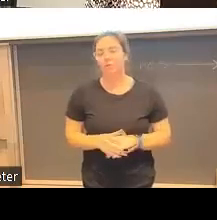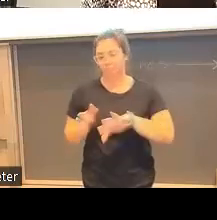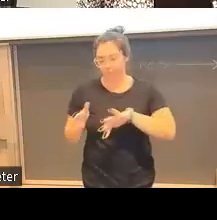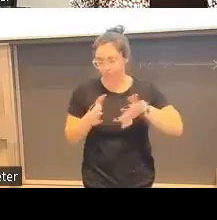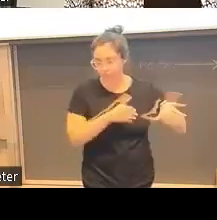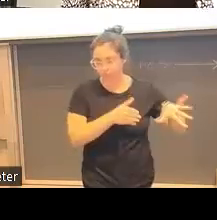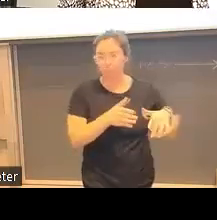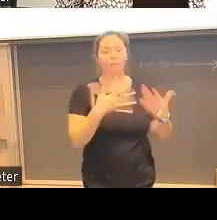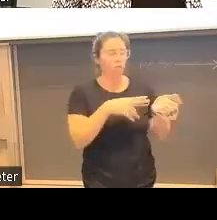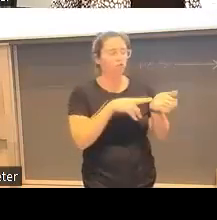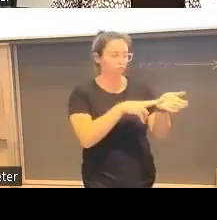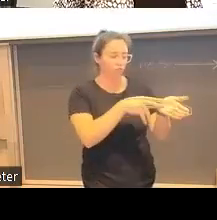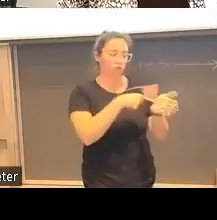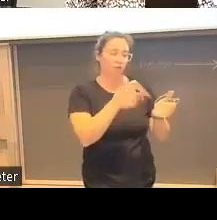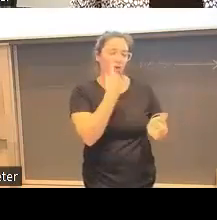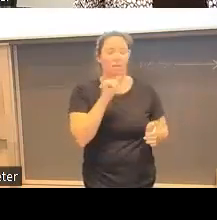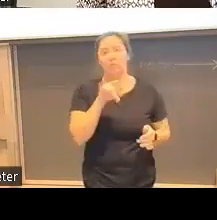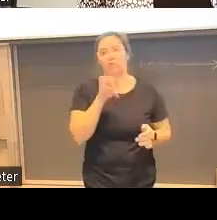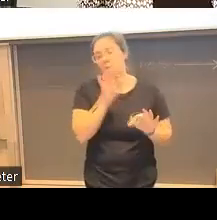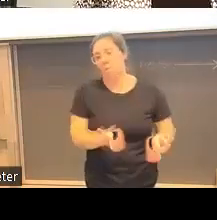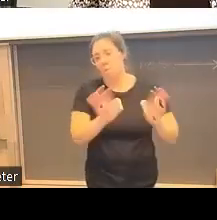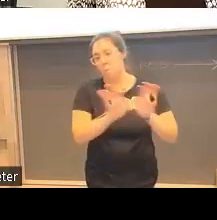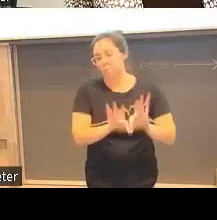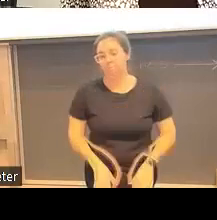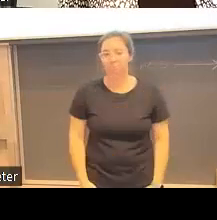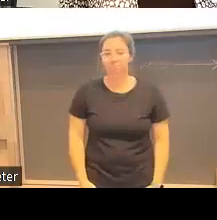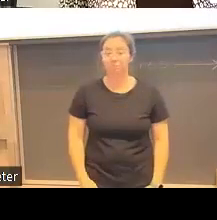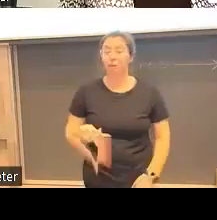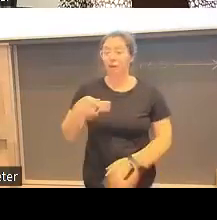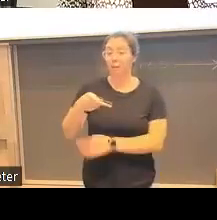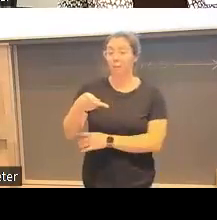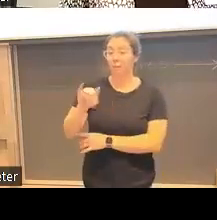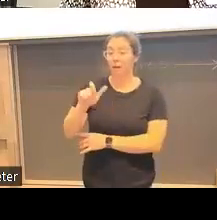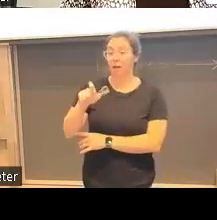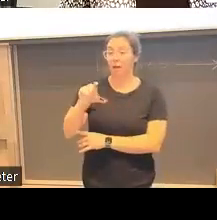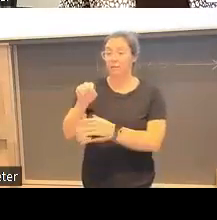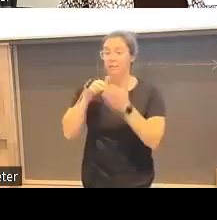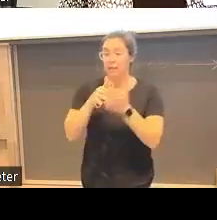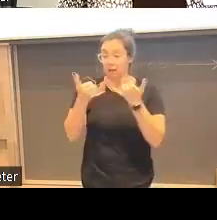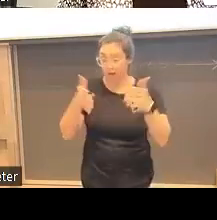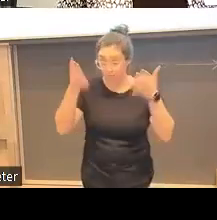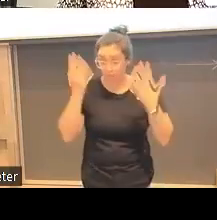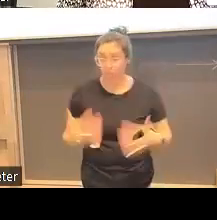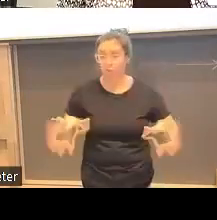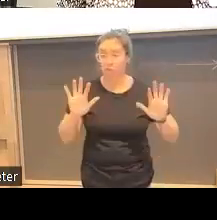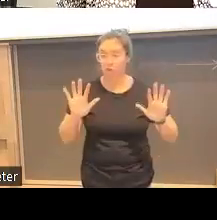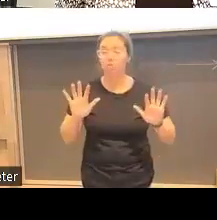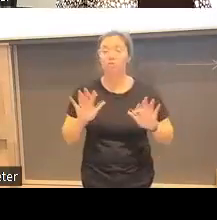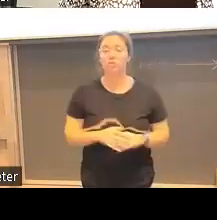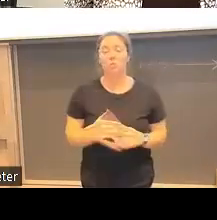for understanding is so important after the pilot as is true now we send an anonymous Survey Monkey